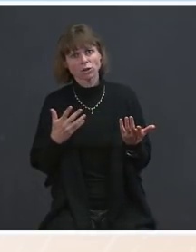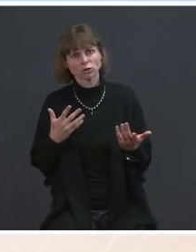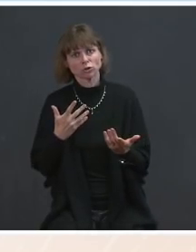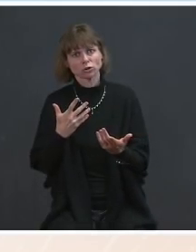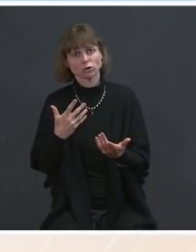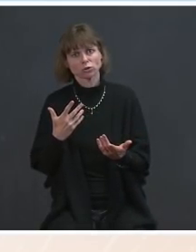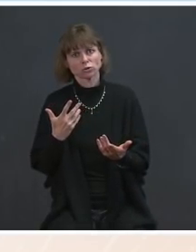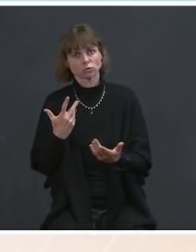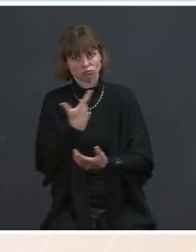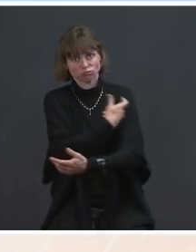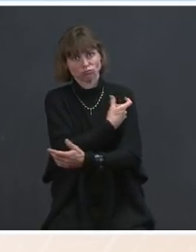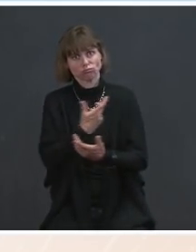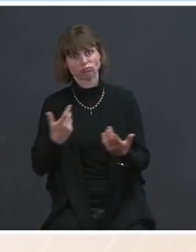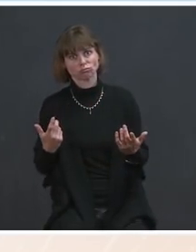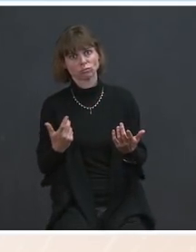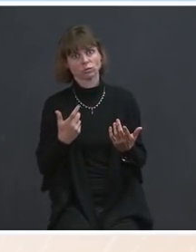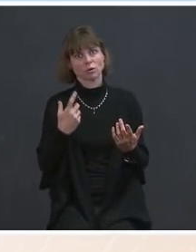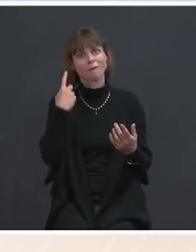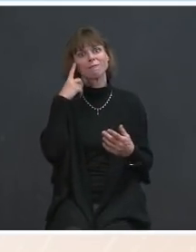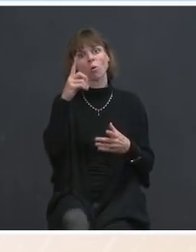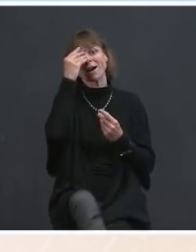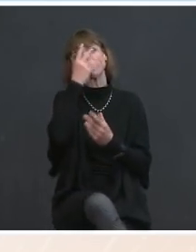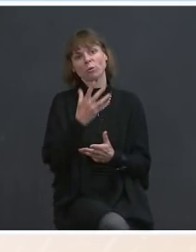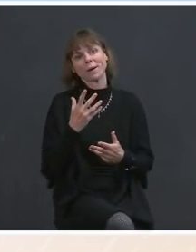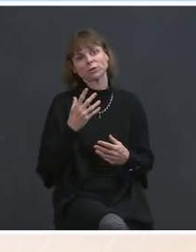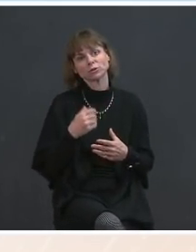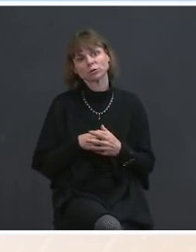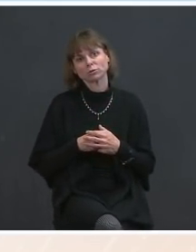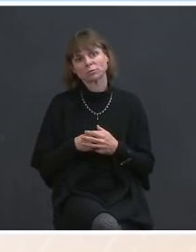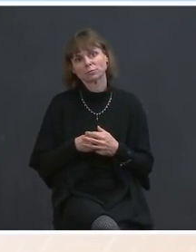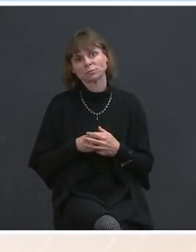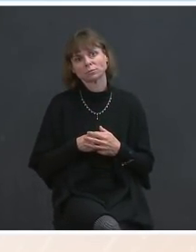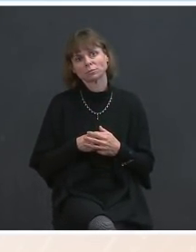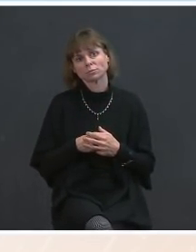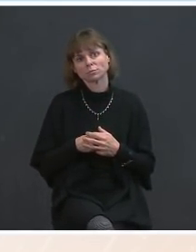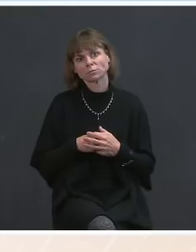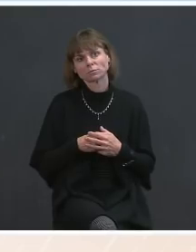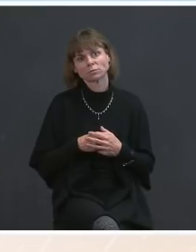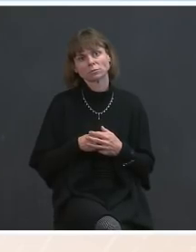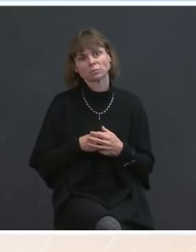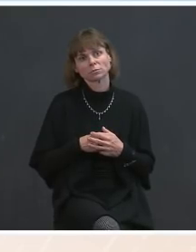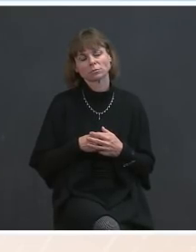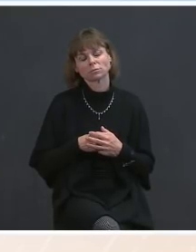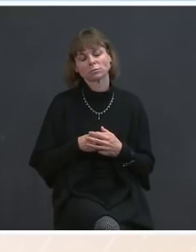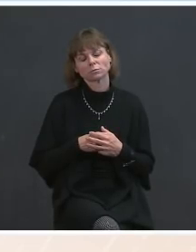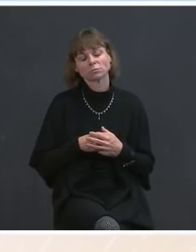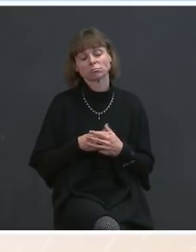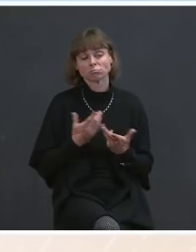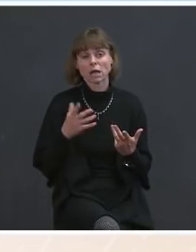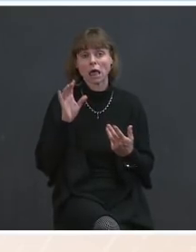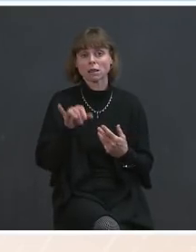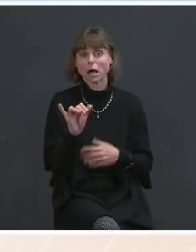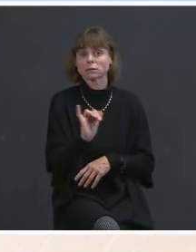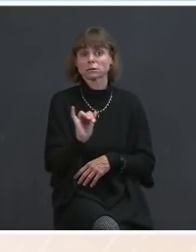to provide reliable information about a COVID-19 vaccine. You know, this is consistent with what I was conveying last week